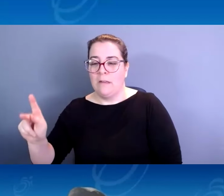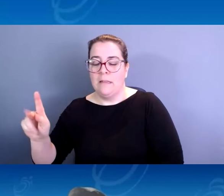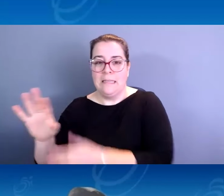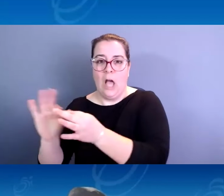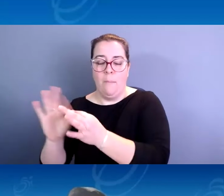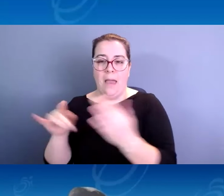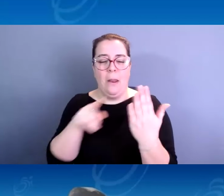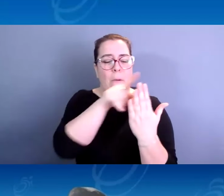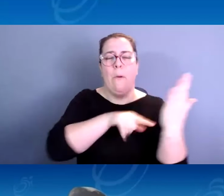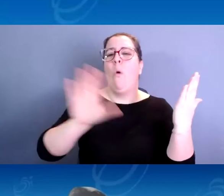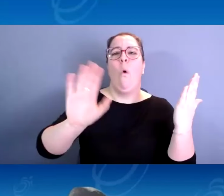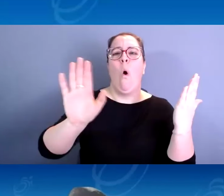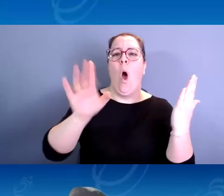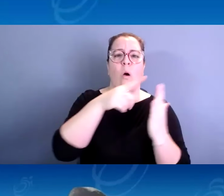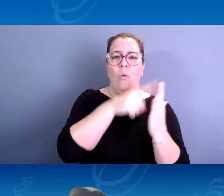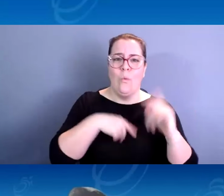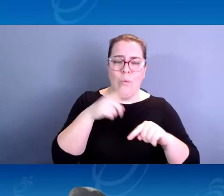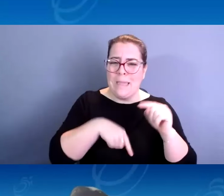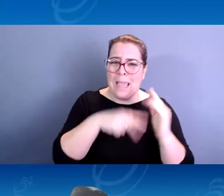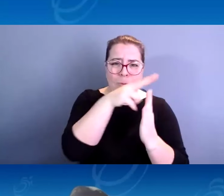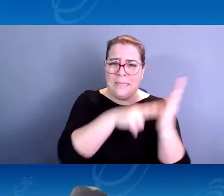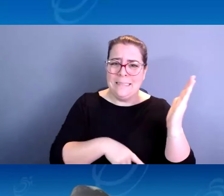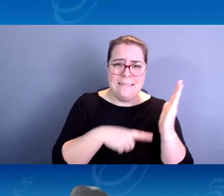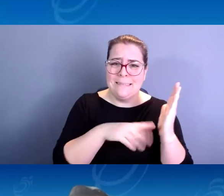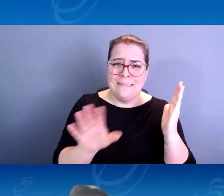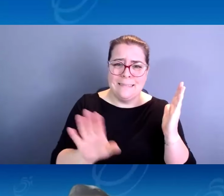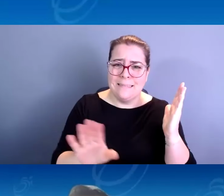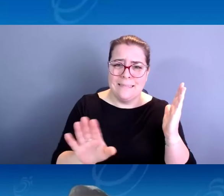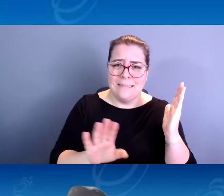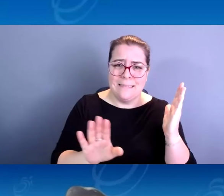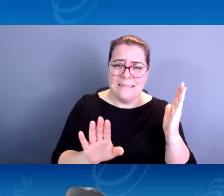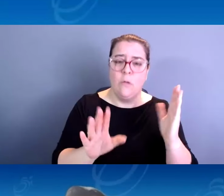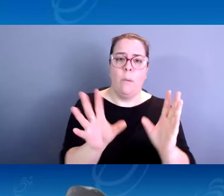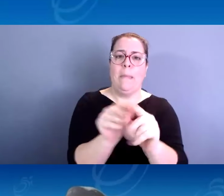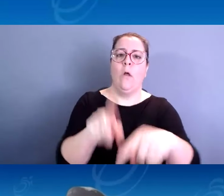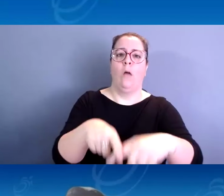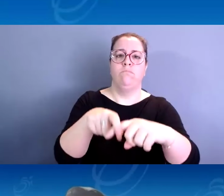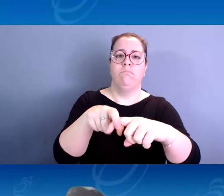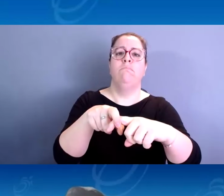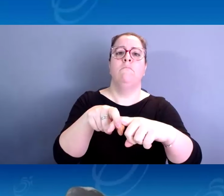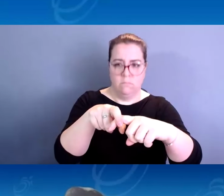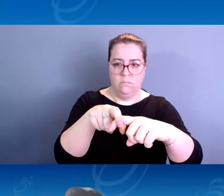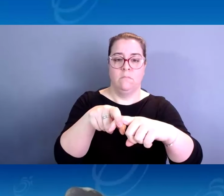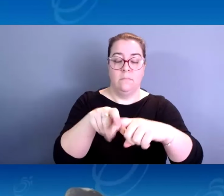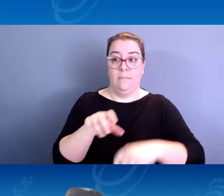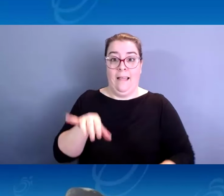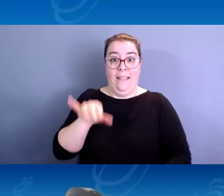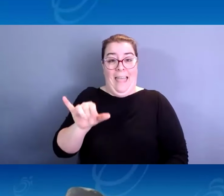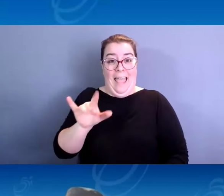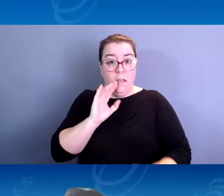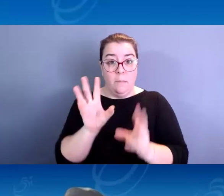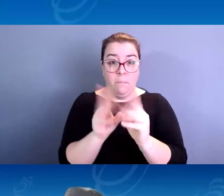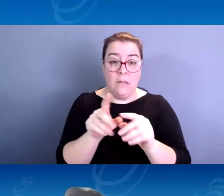Let's not start the meeting right? That is being anti ablest. That's also called being an ally, right?